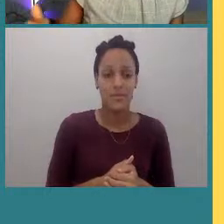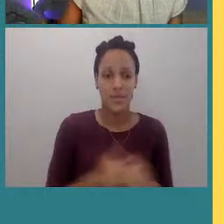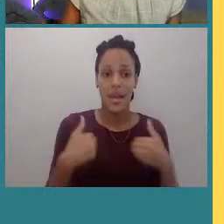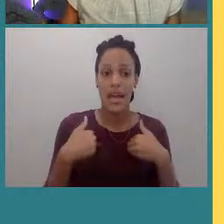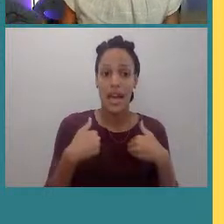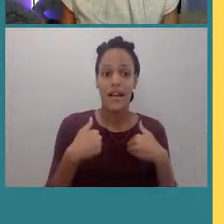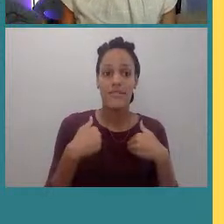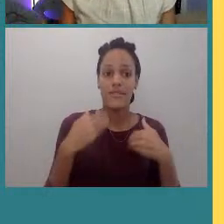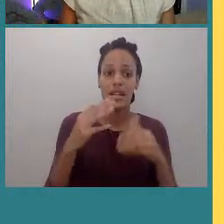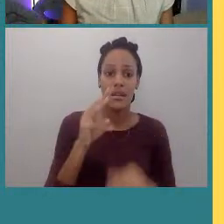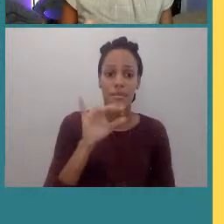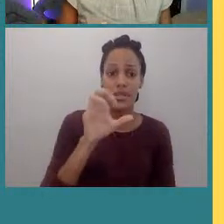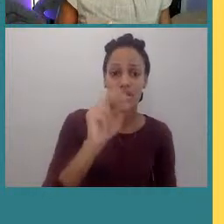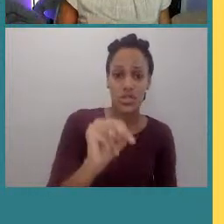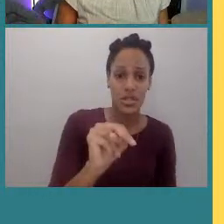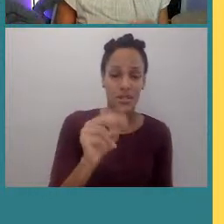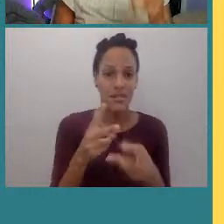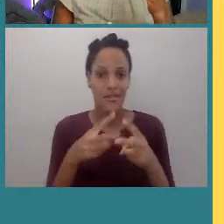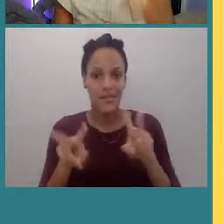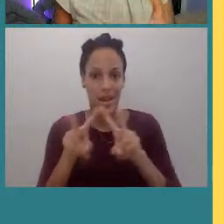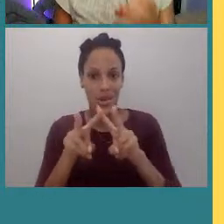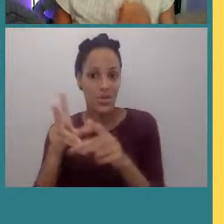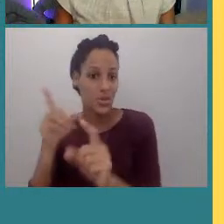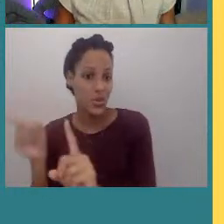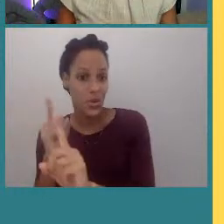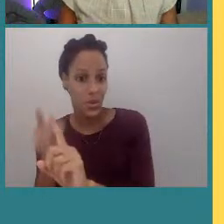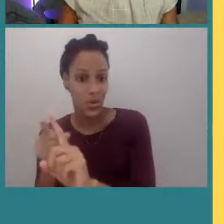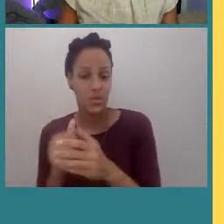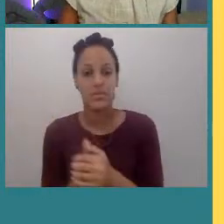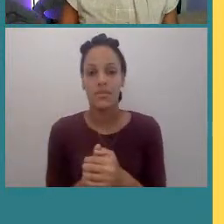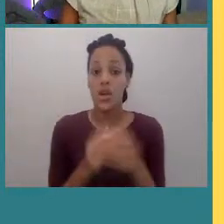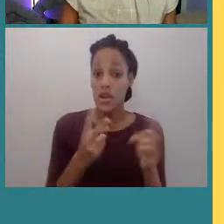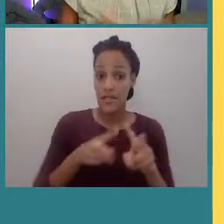and goals we are talking about the day. So the values behind the creators empowerment